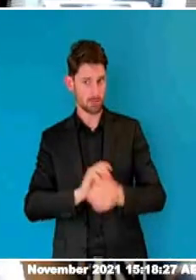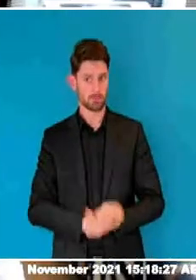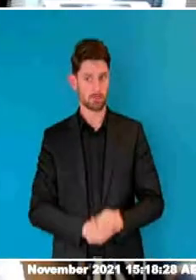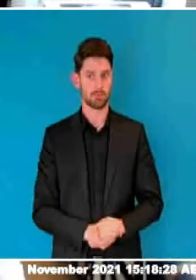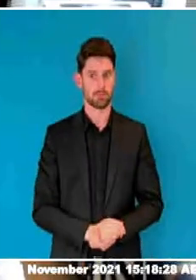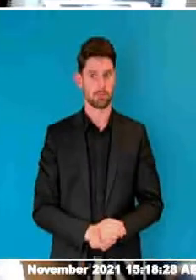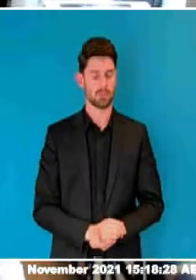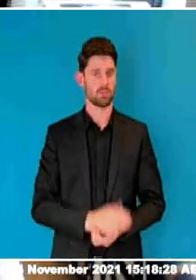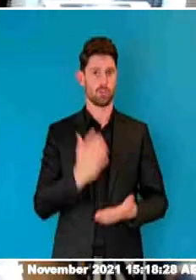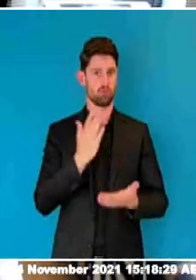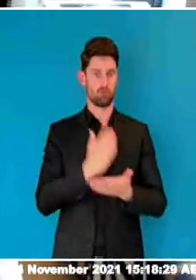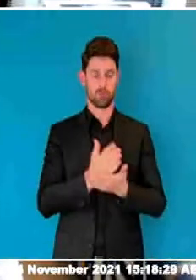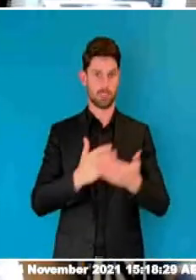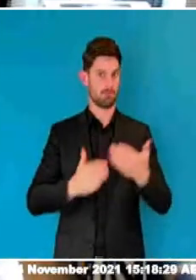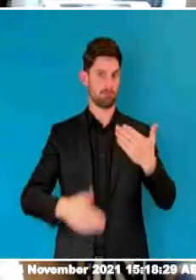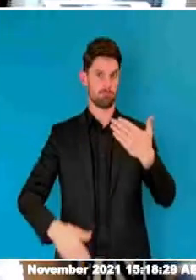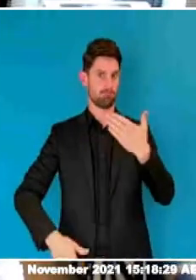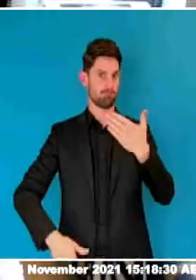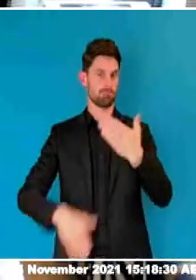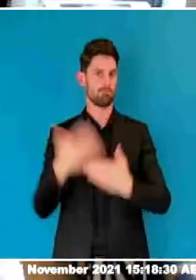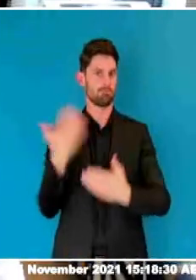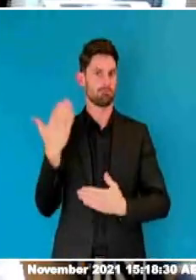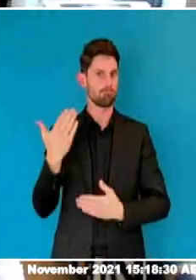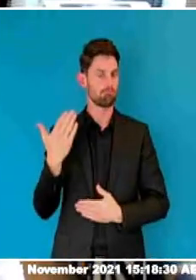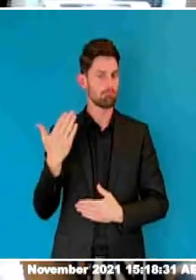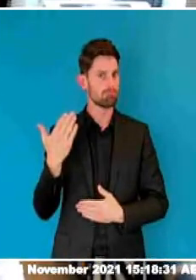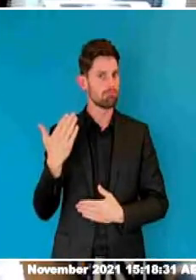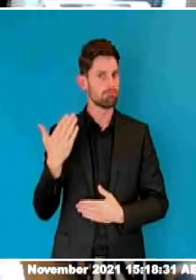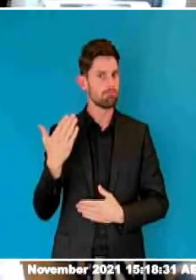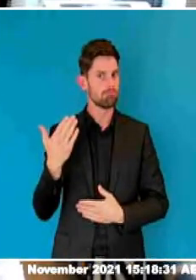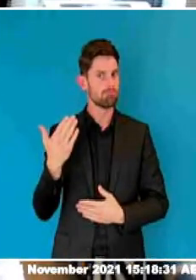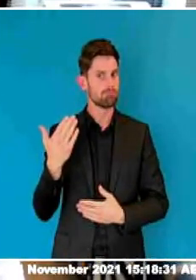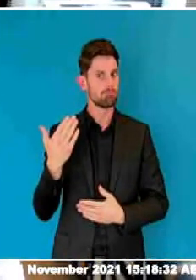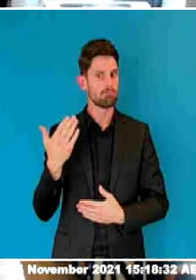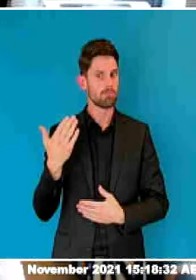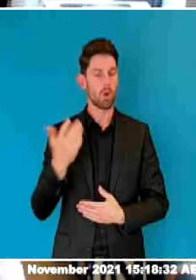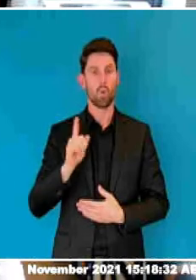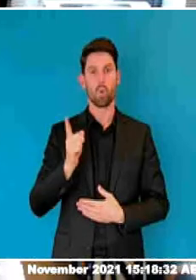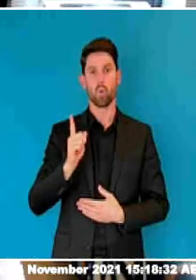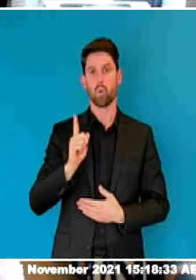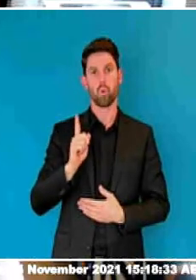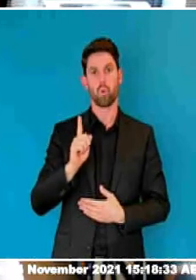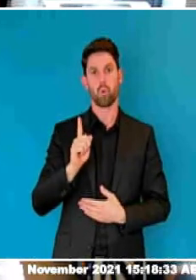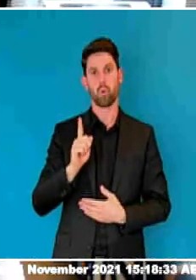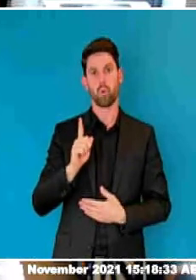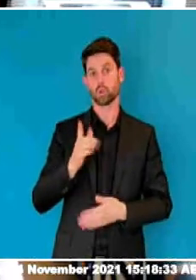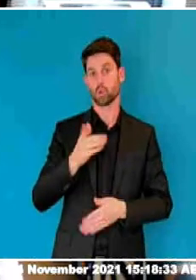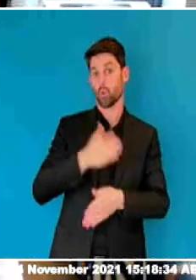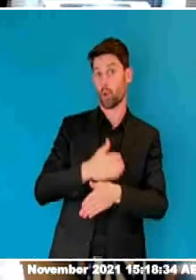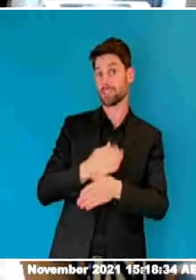striking to me the difference in the effort that is put into